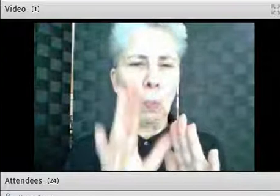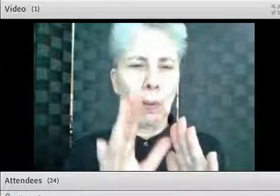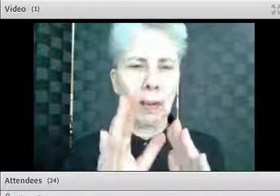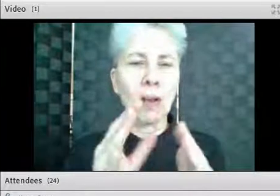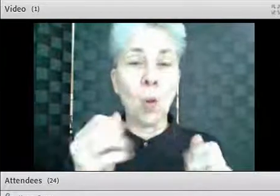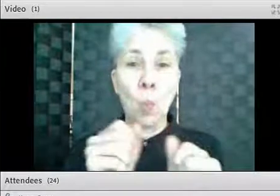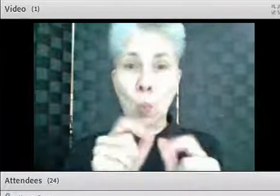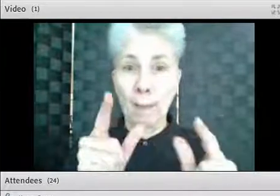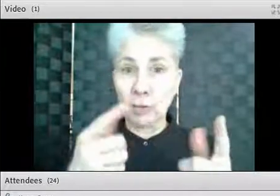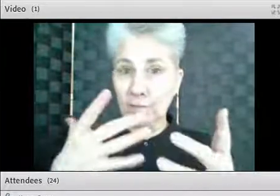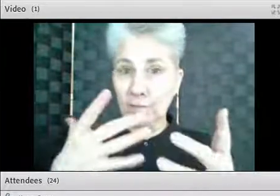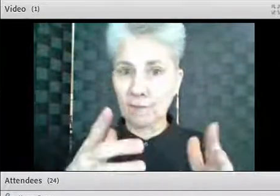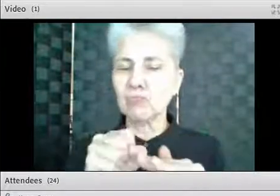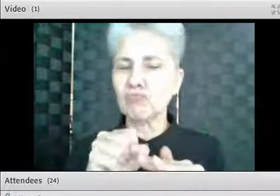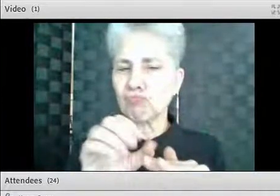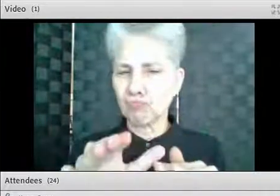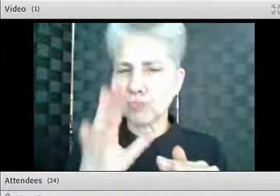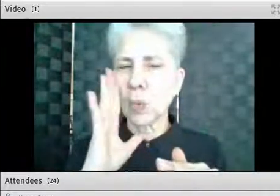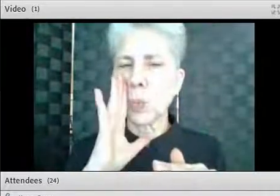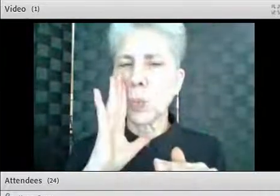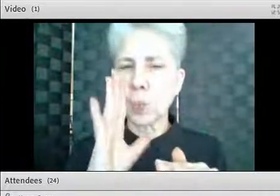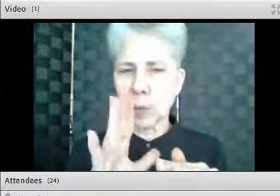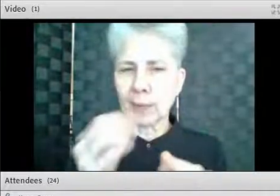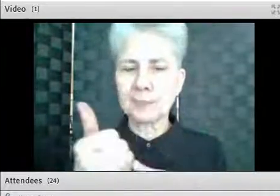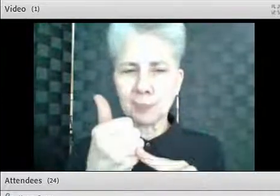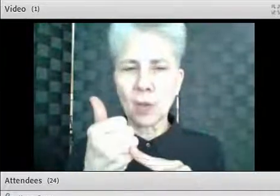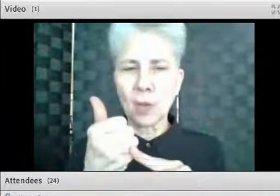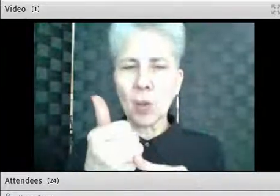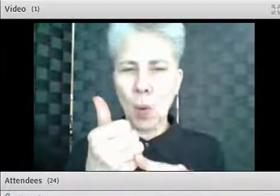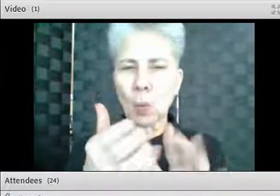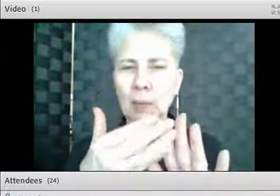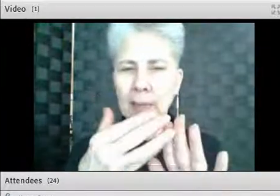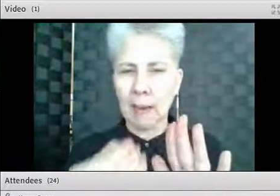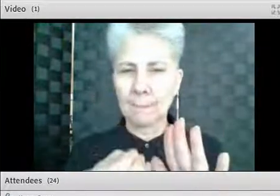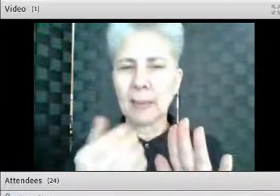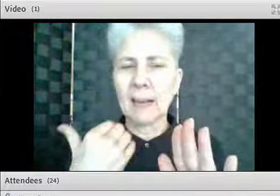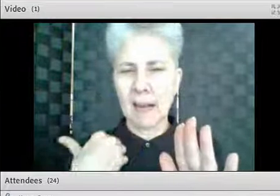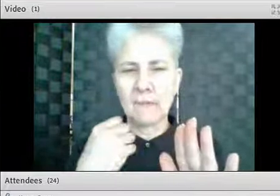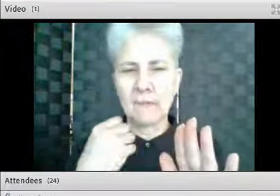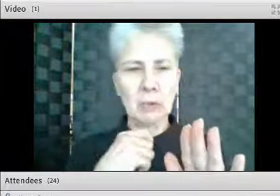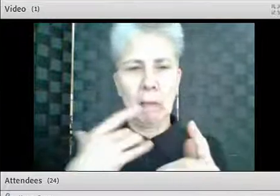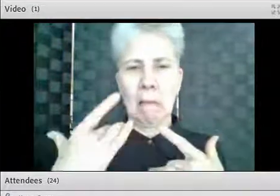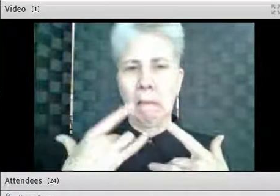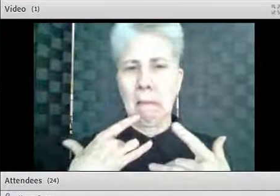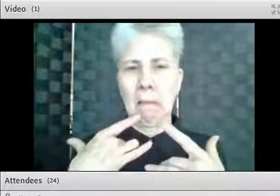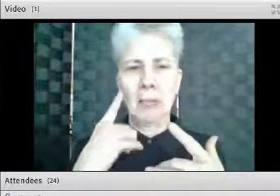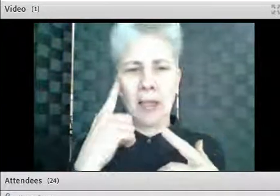So you will have your very own copy. Then they don't look like with the stuff cut off,